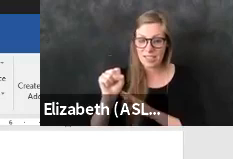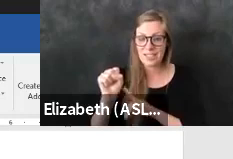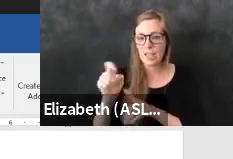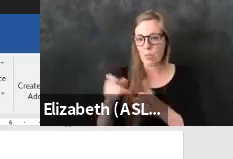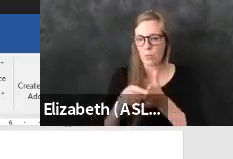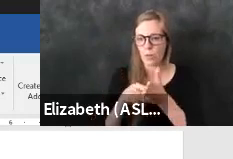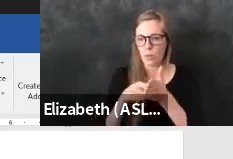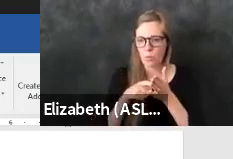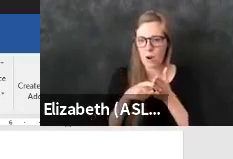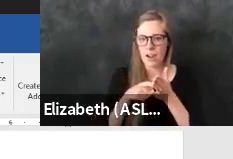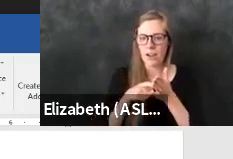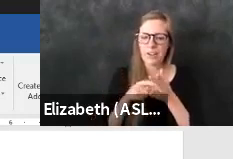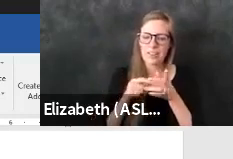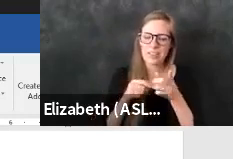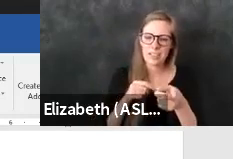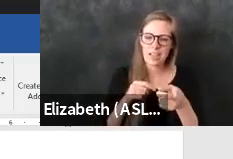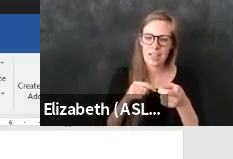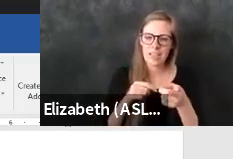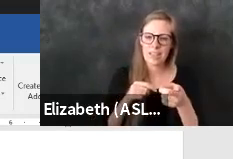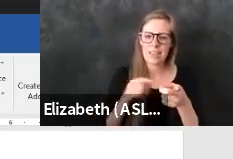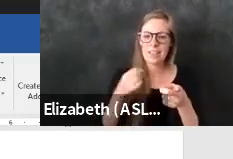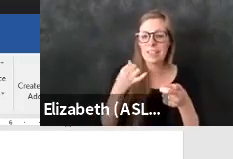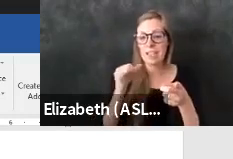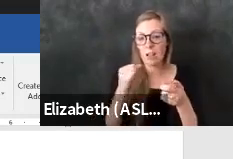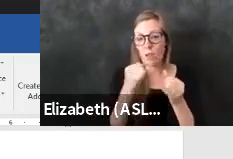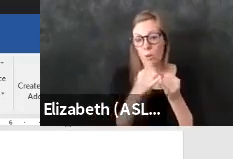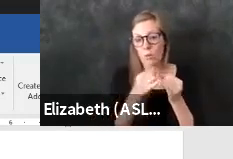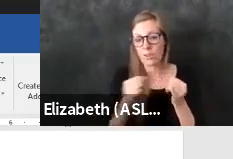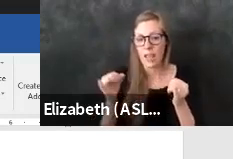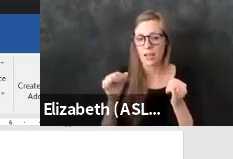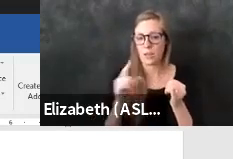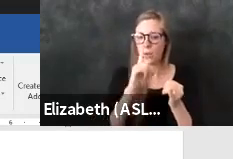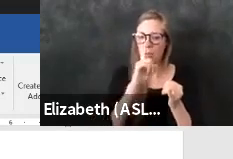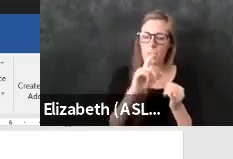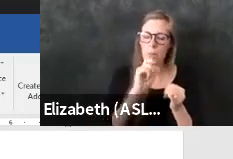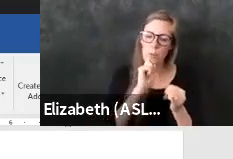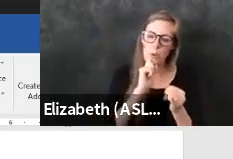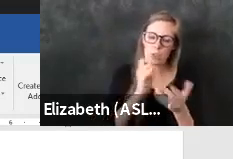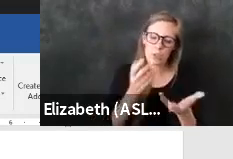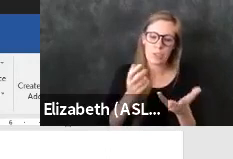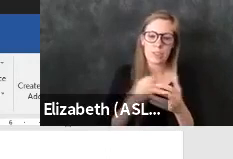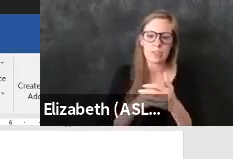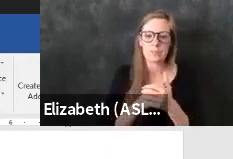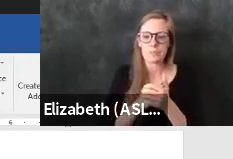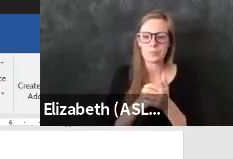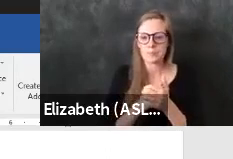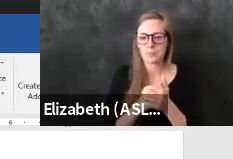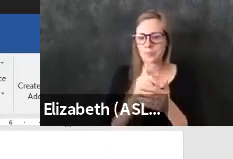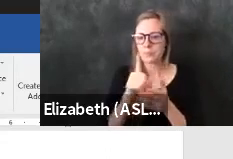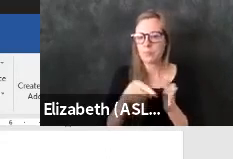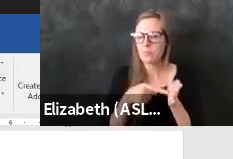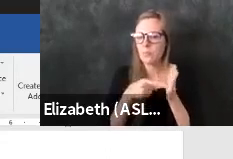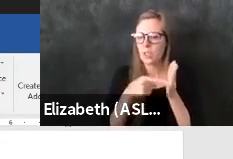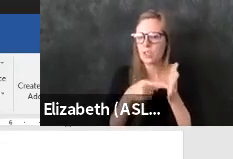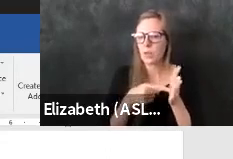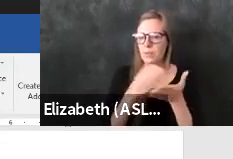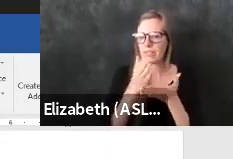And this this yellow line or I'm sorry, Orange Line represents some of that, along with most